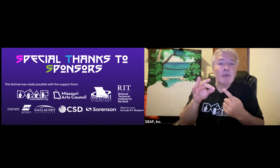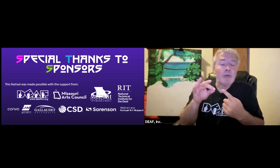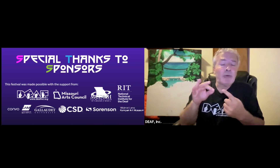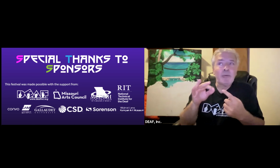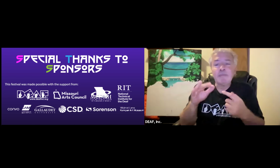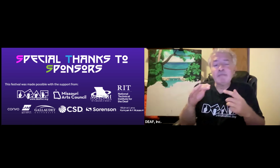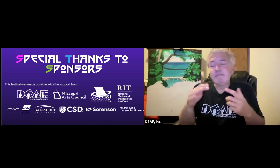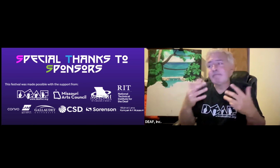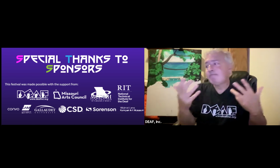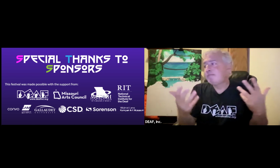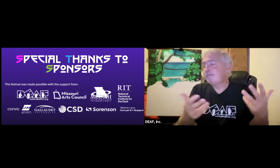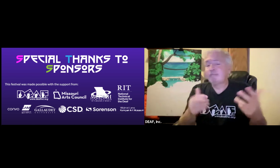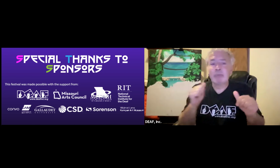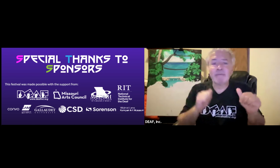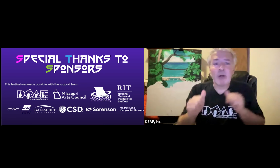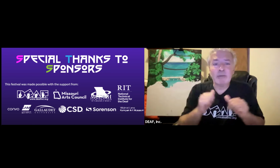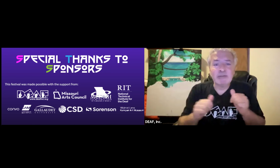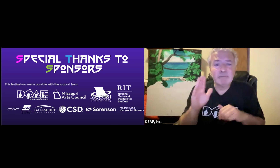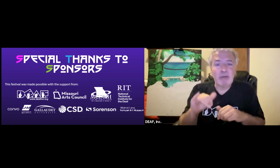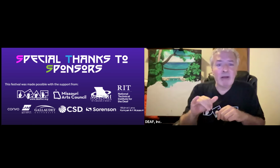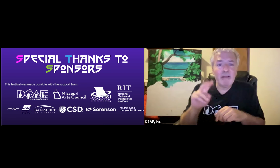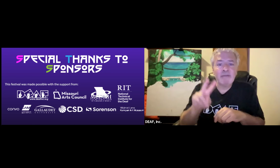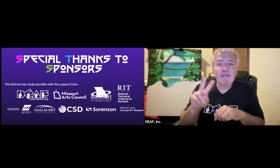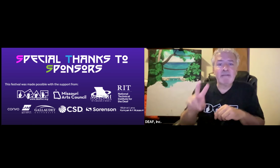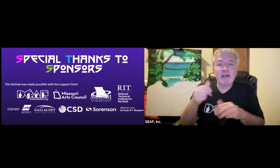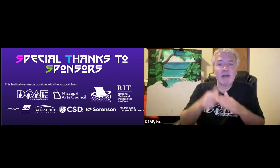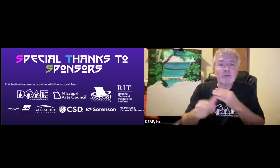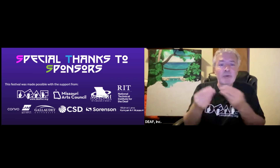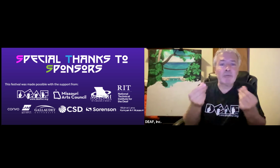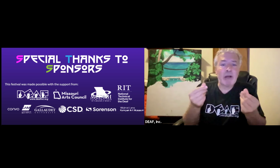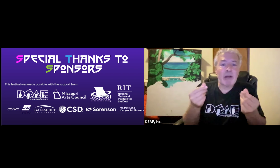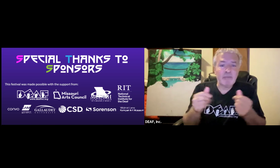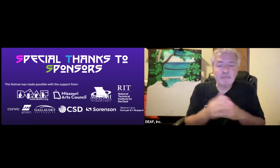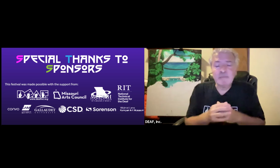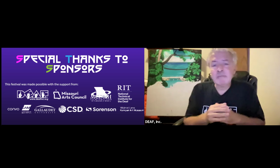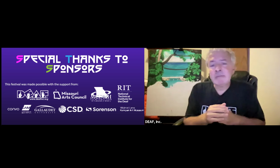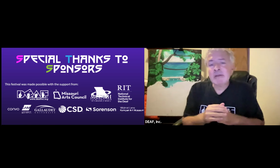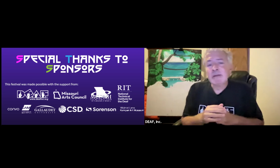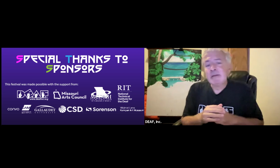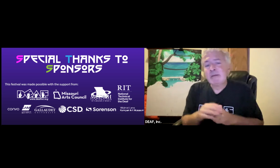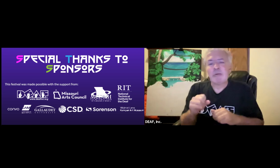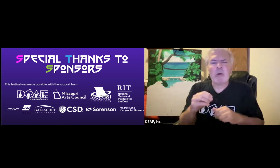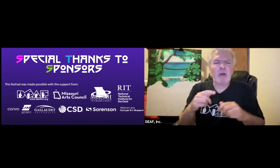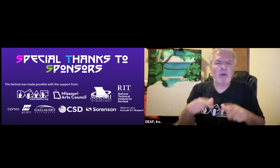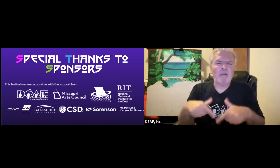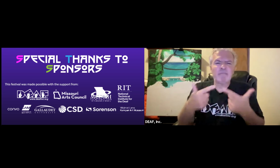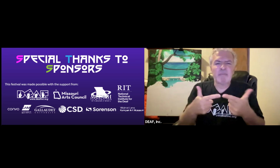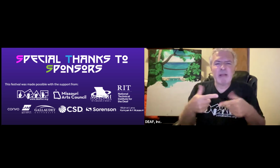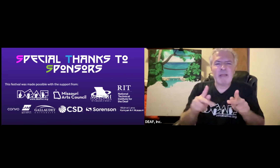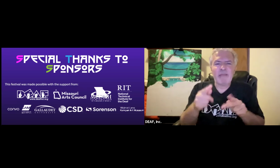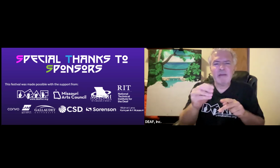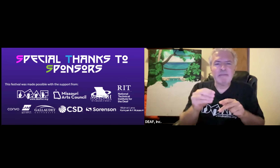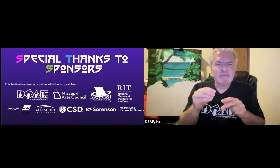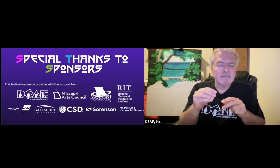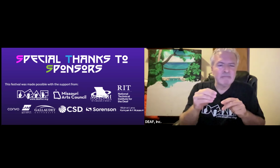So we're going to close -- we have a special event. A special performance with Visual Vernacular Underground.